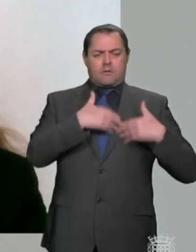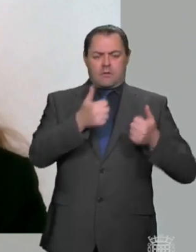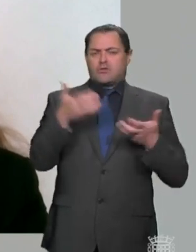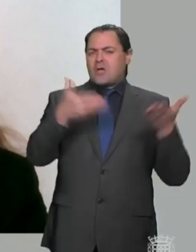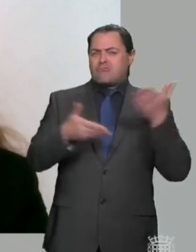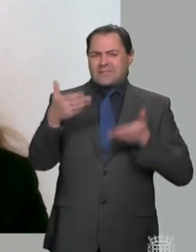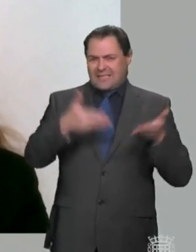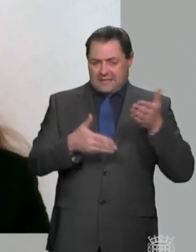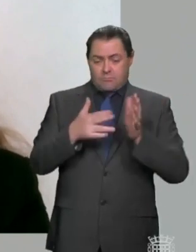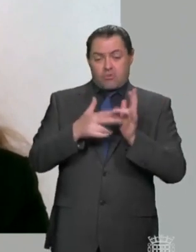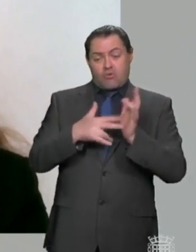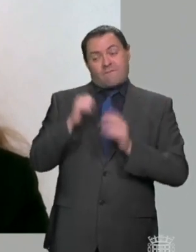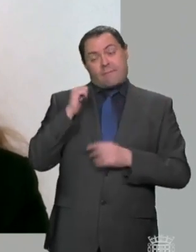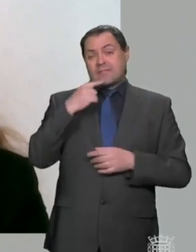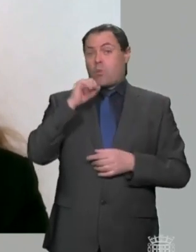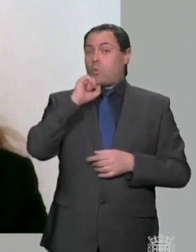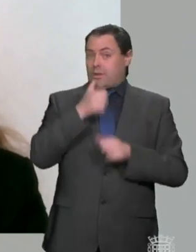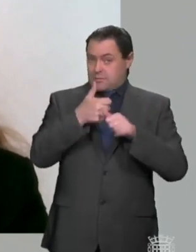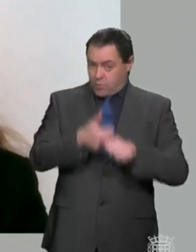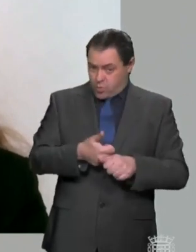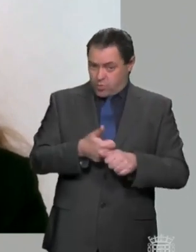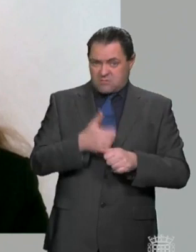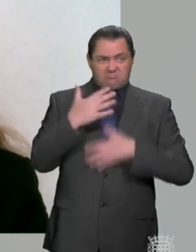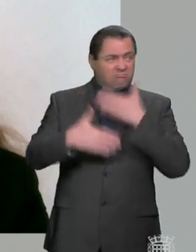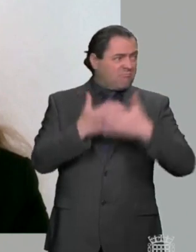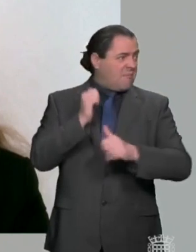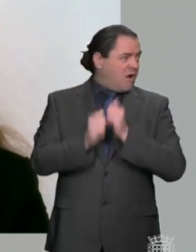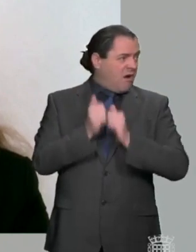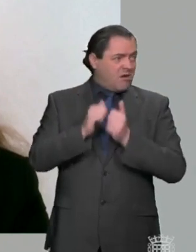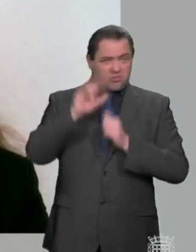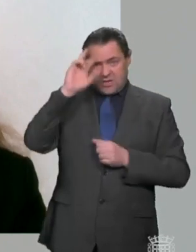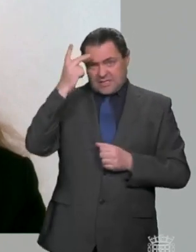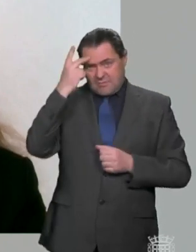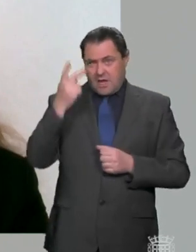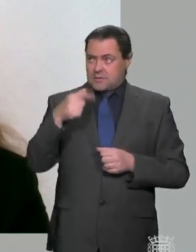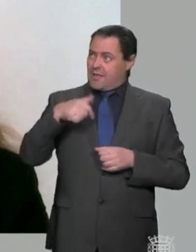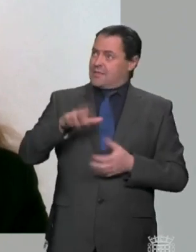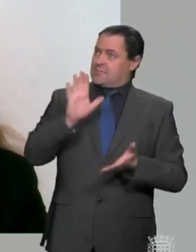promised support. By March he had turned his back, but this month, he broke that promise, giving them